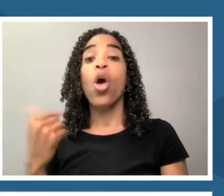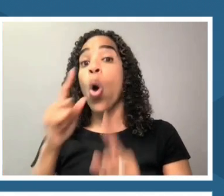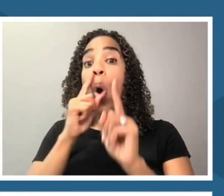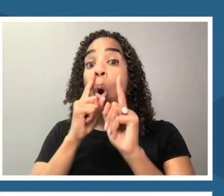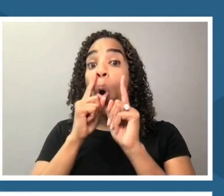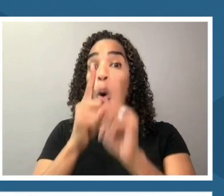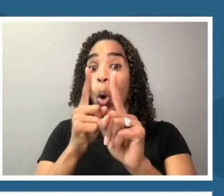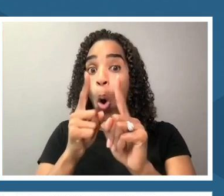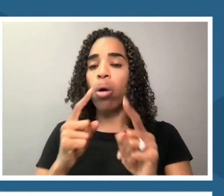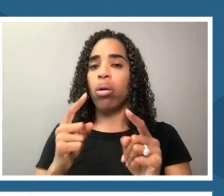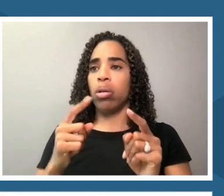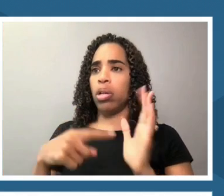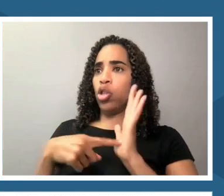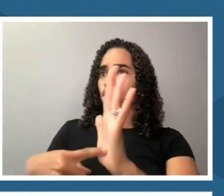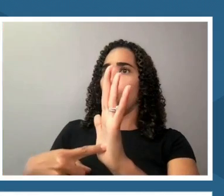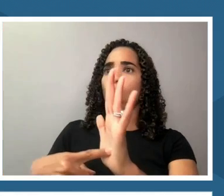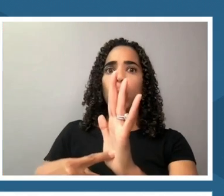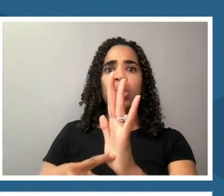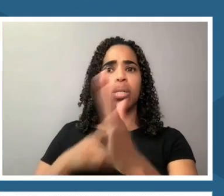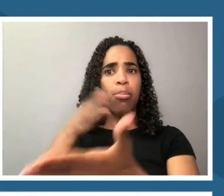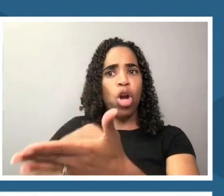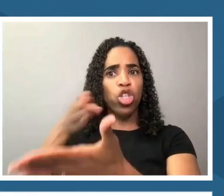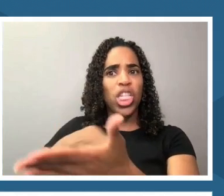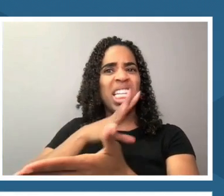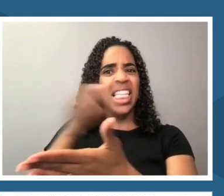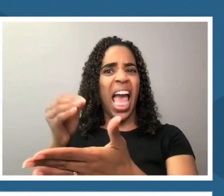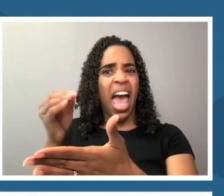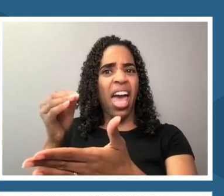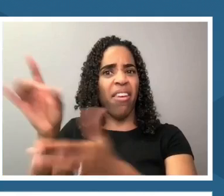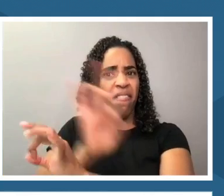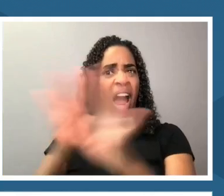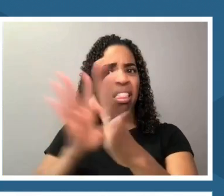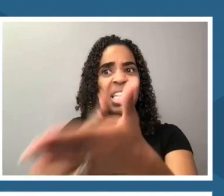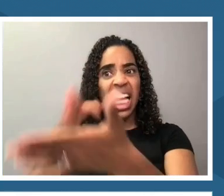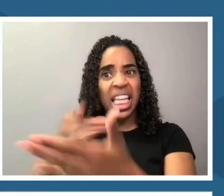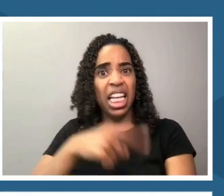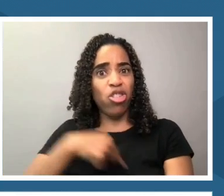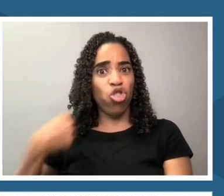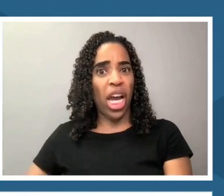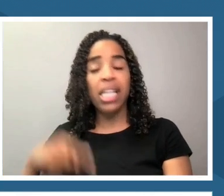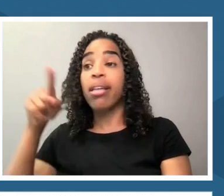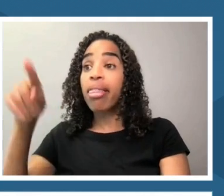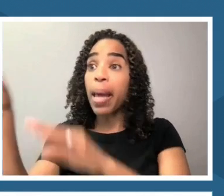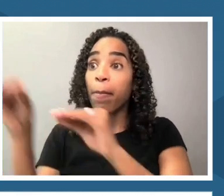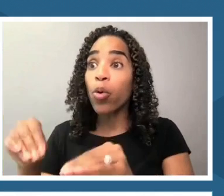violence against chinese laborers who migrated to the united states to work on